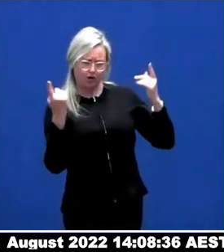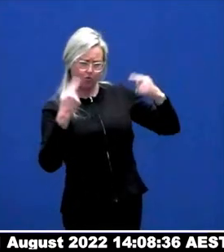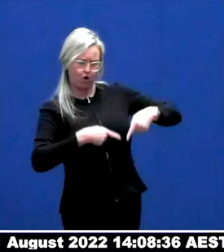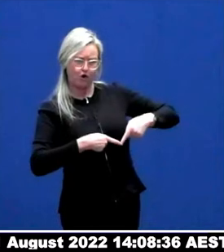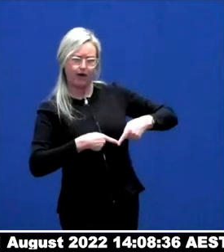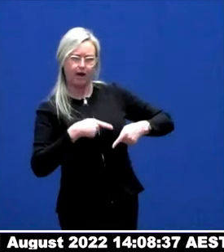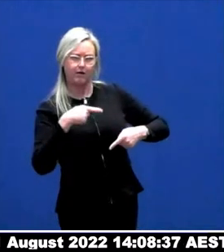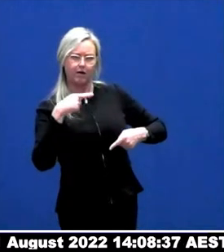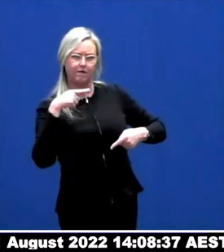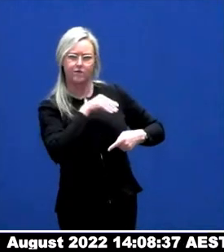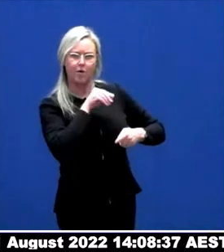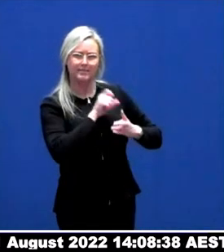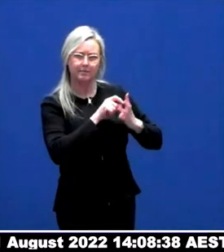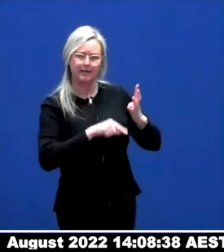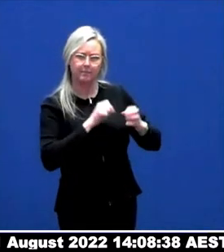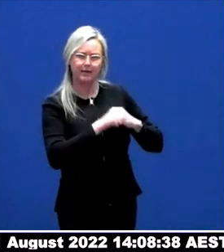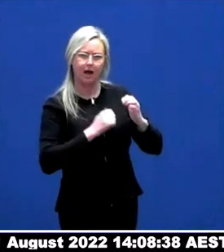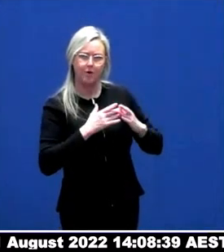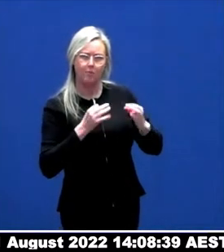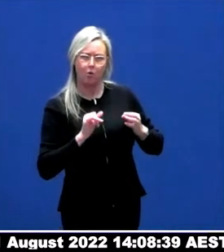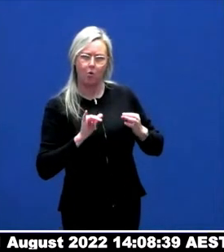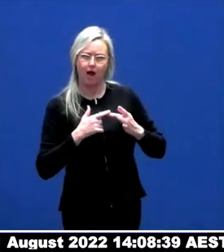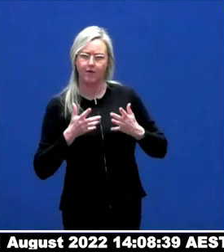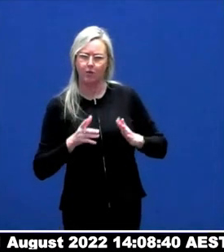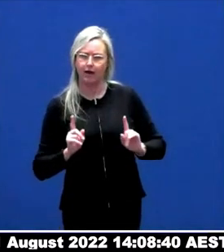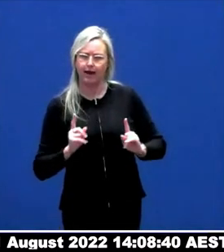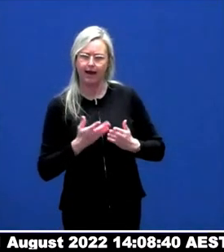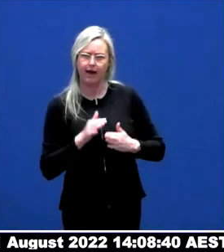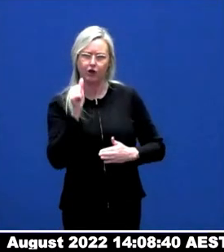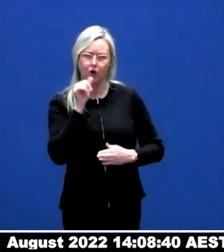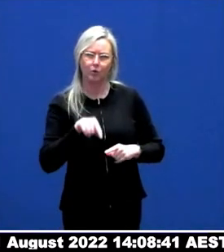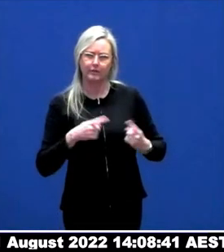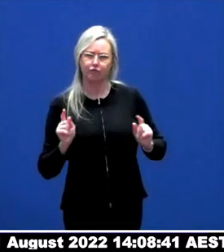Well, for an example, if you perhaps have a person that perhaps has an